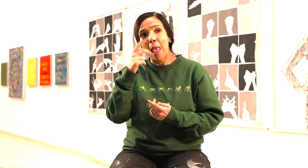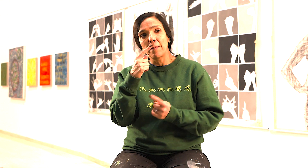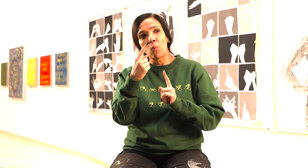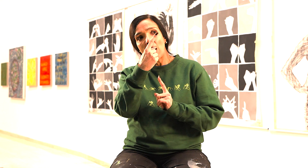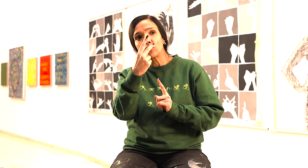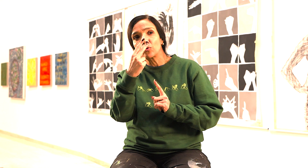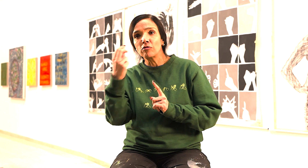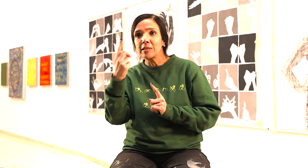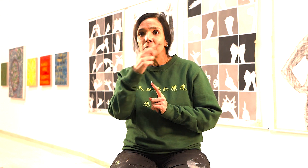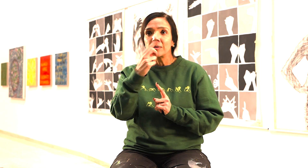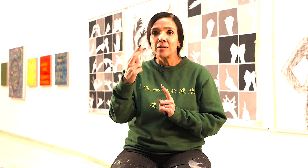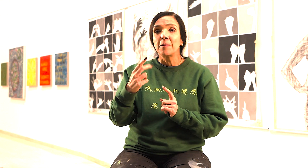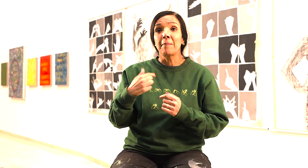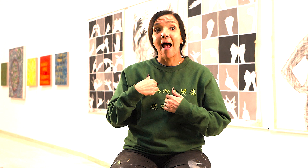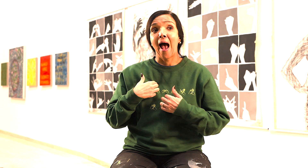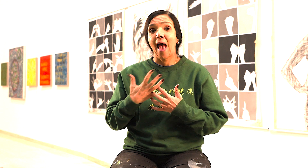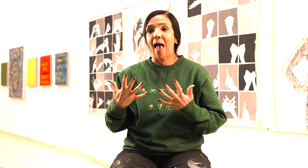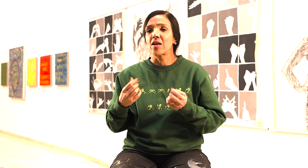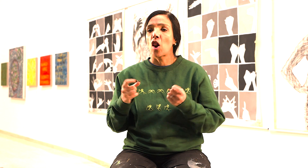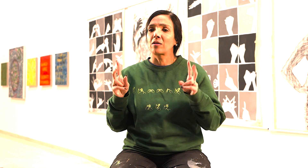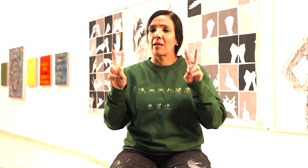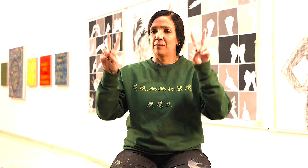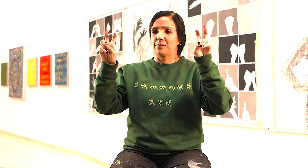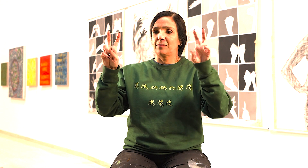There are many I could name, but I have a lot of...